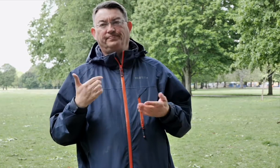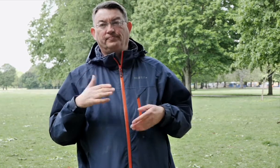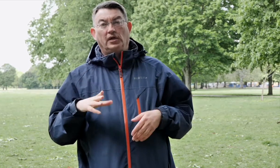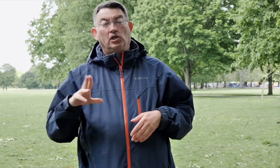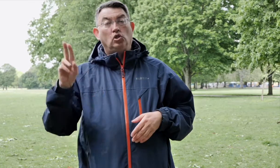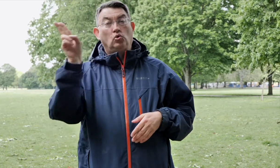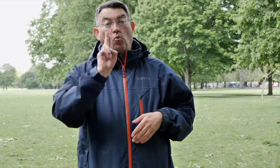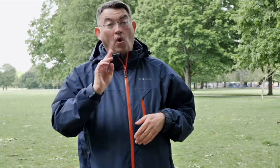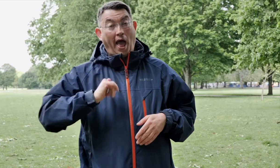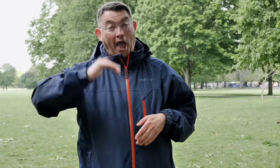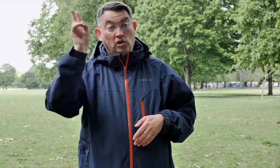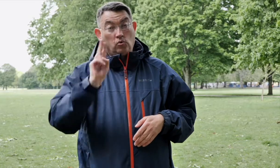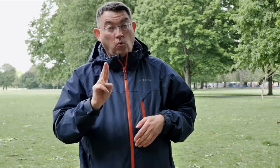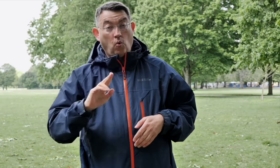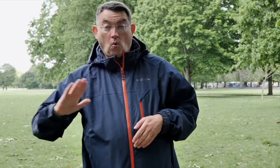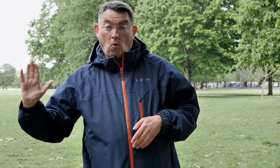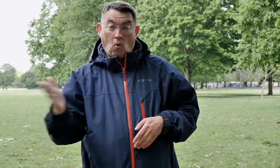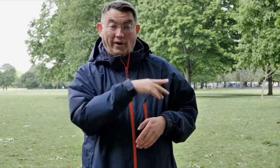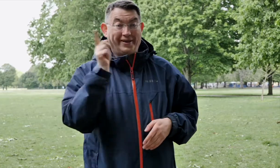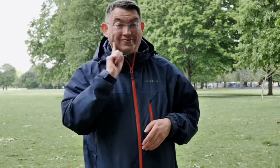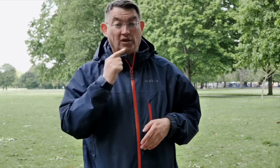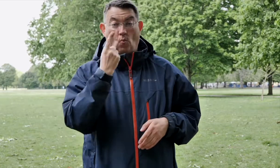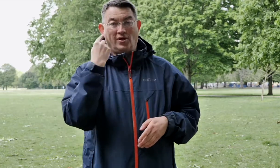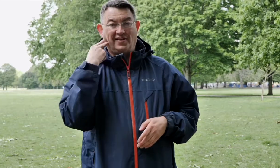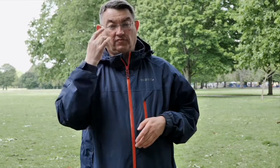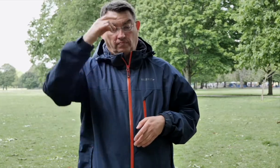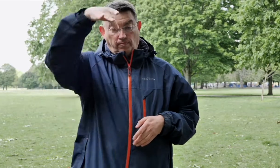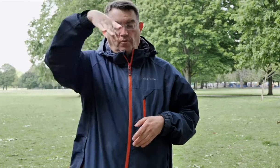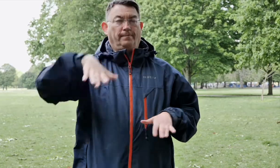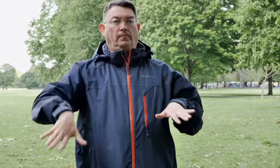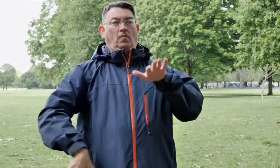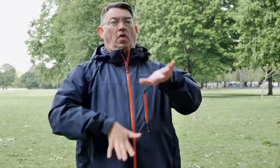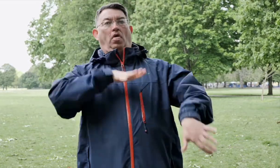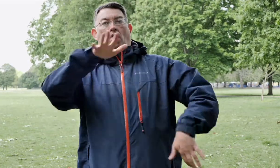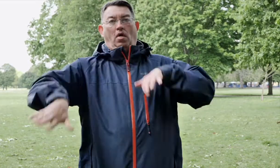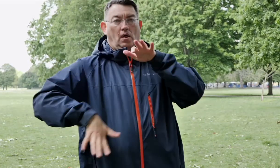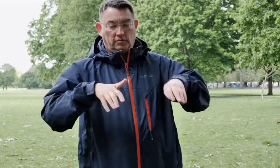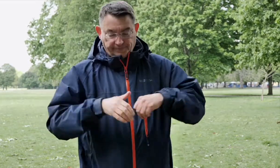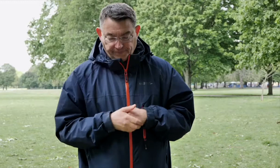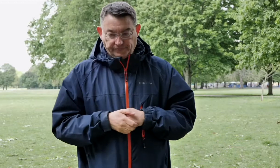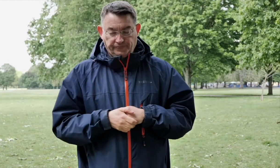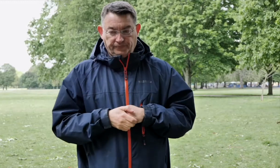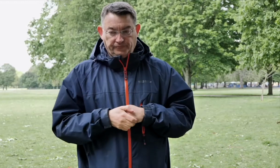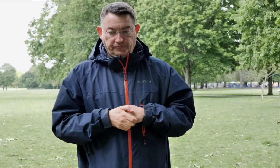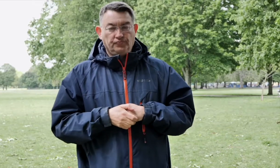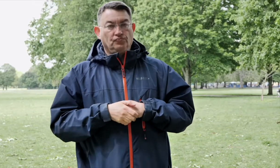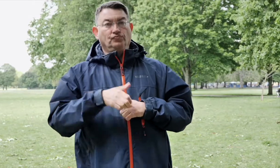I was the only deaf person in my high school.